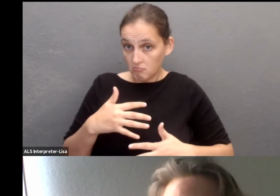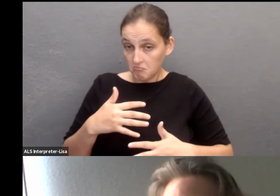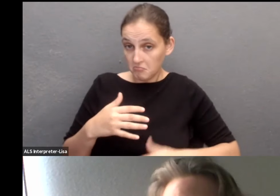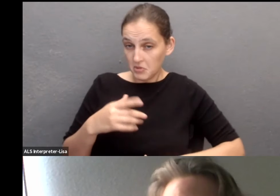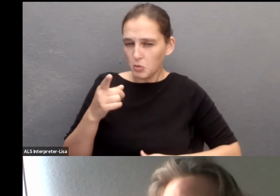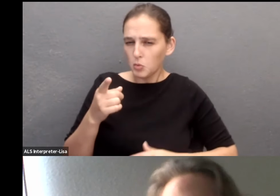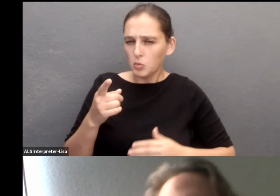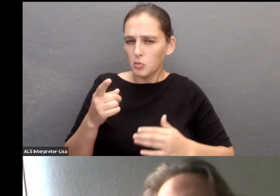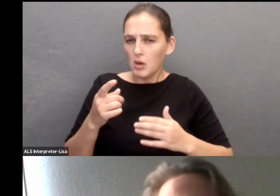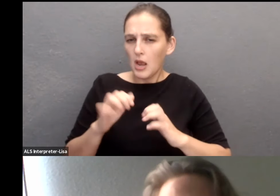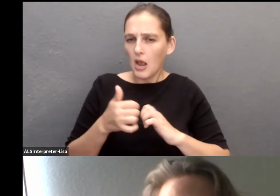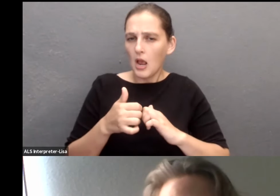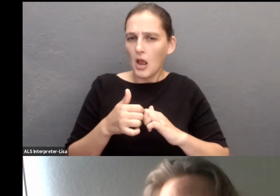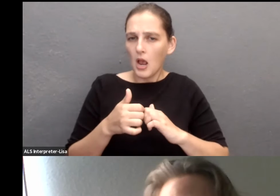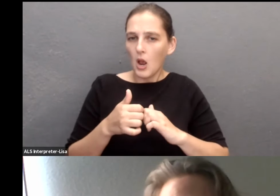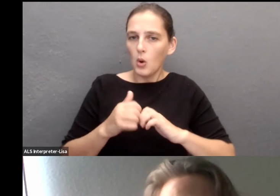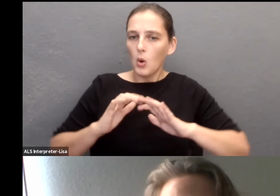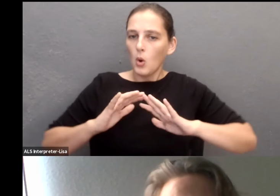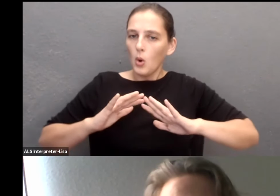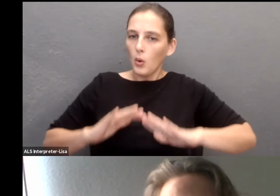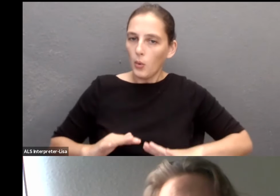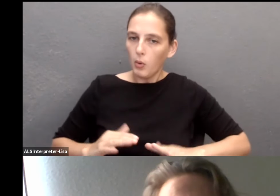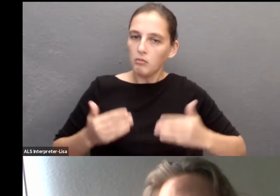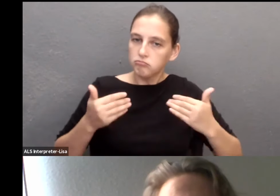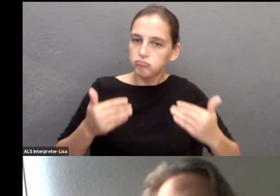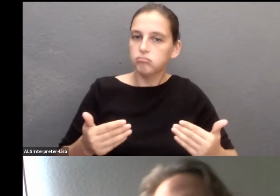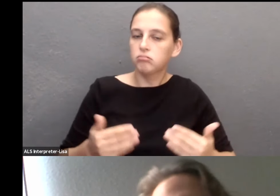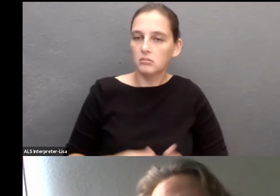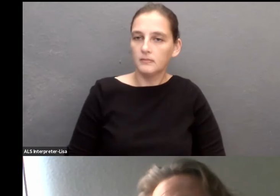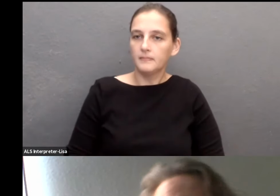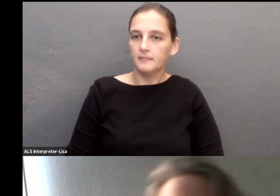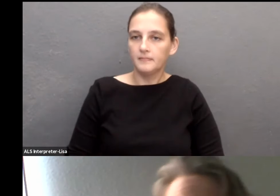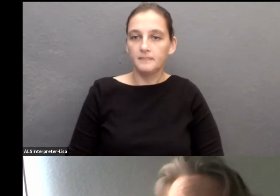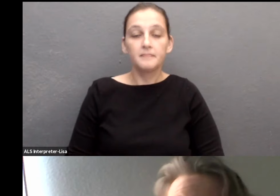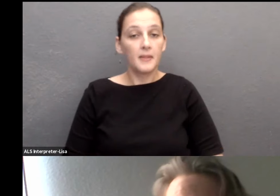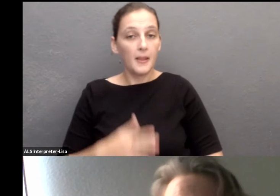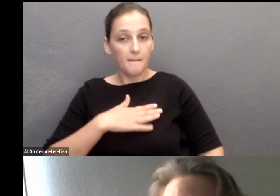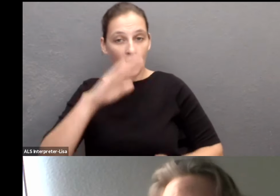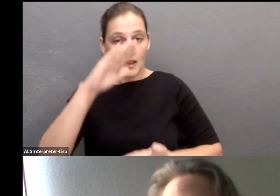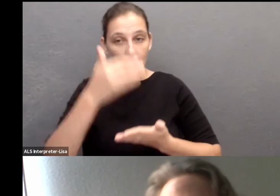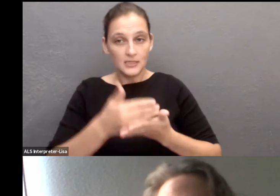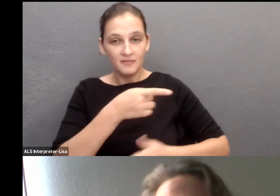you do to calm those concerns? Marty Stone: My son is a little person so